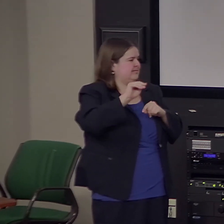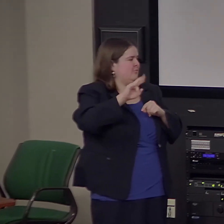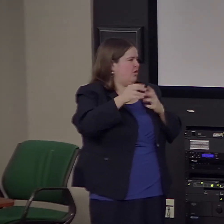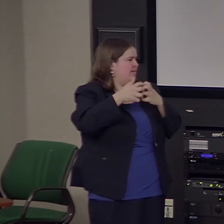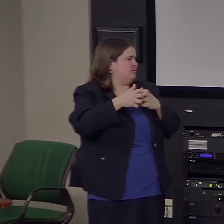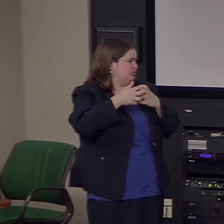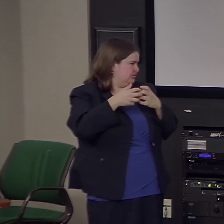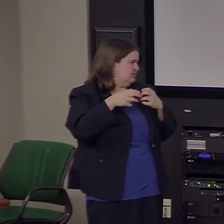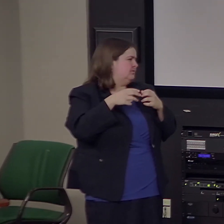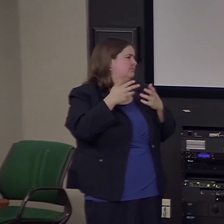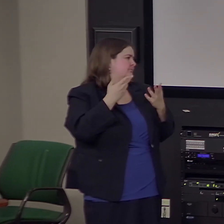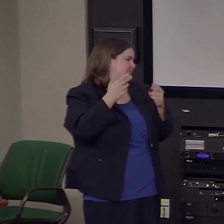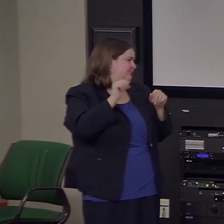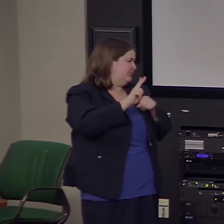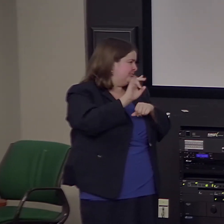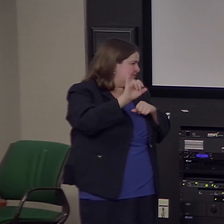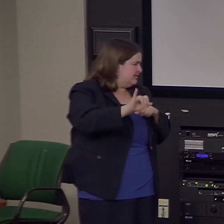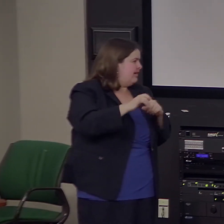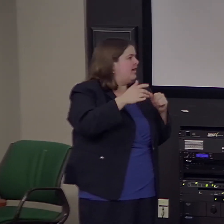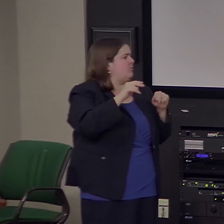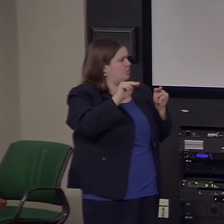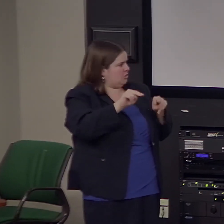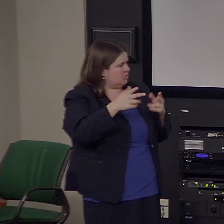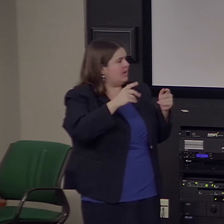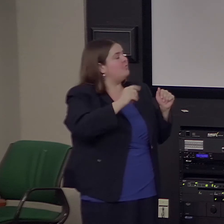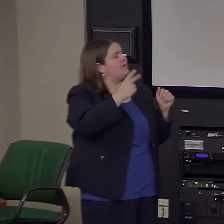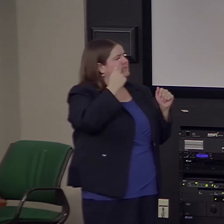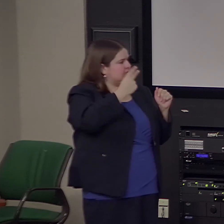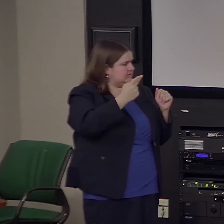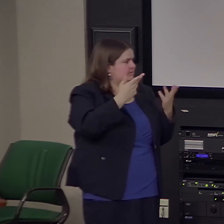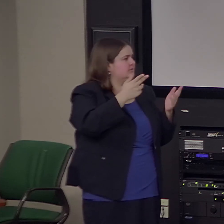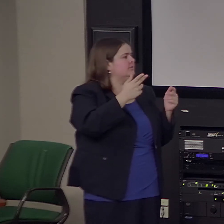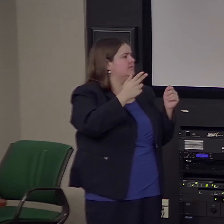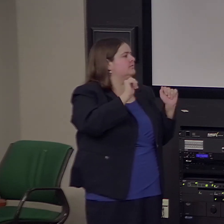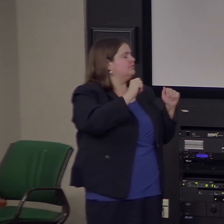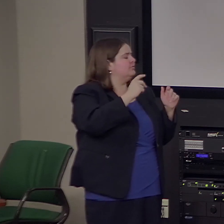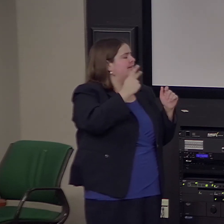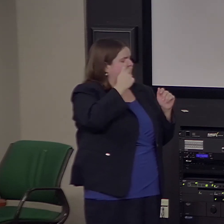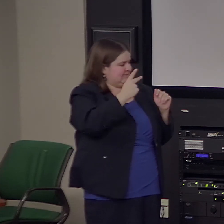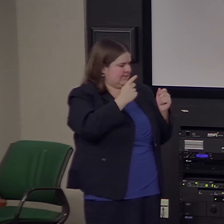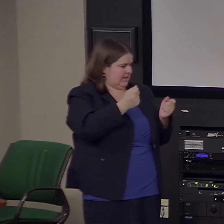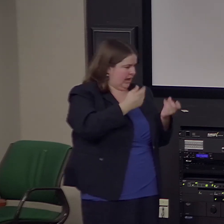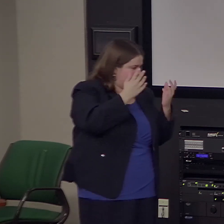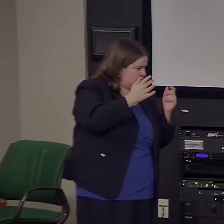And we look at the amount of gray and white matter in their brains.